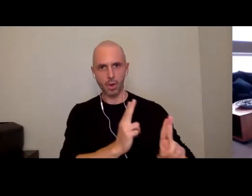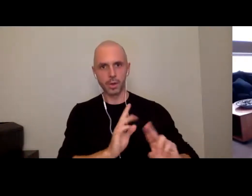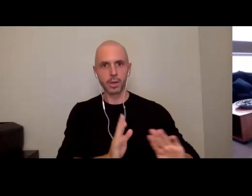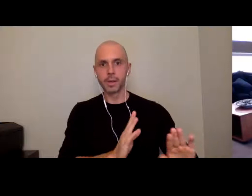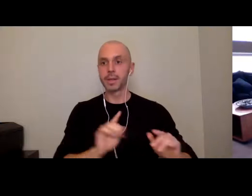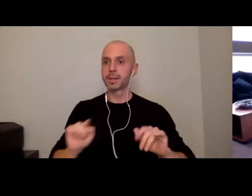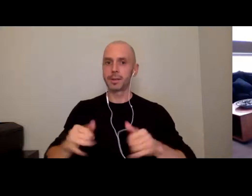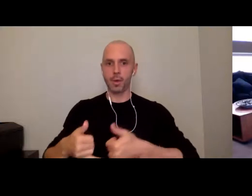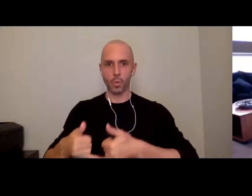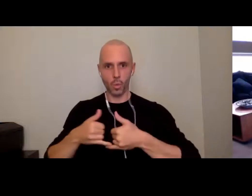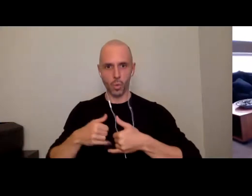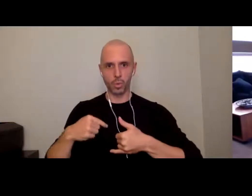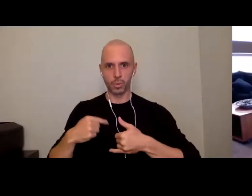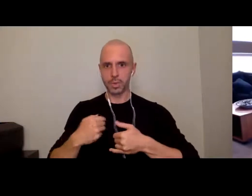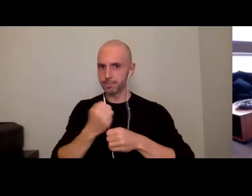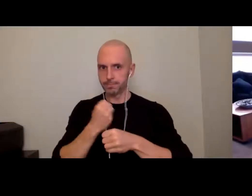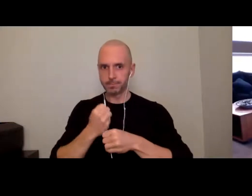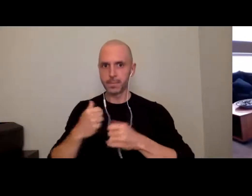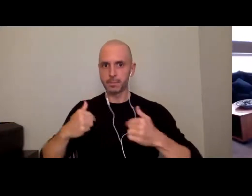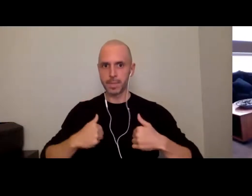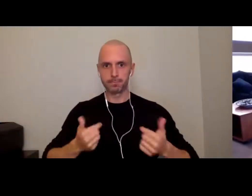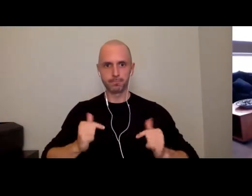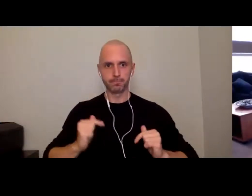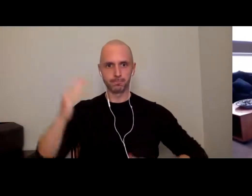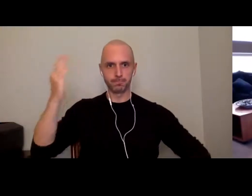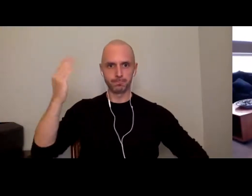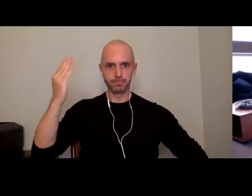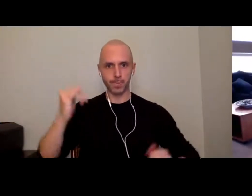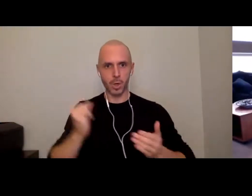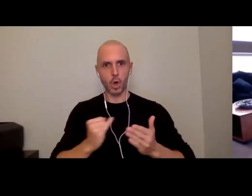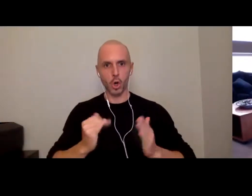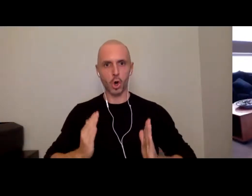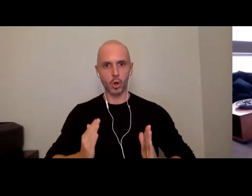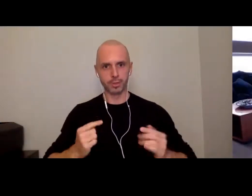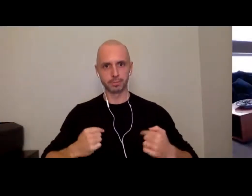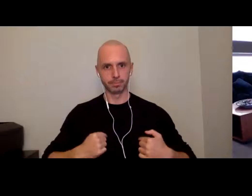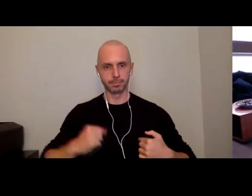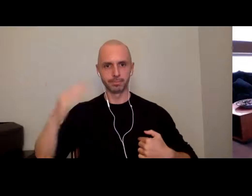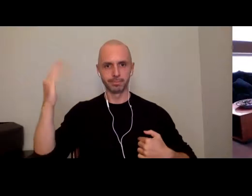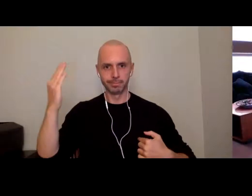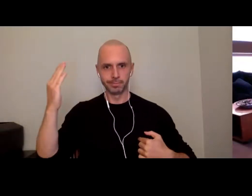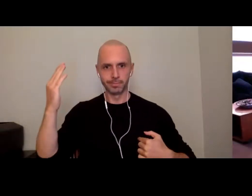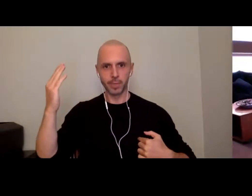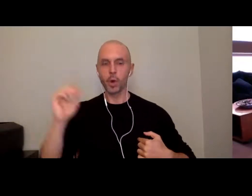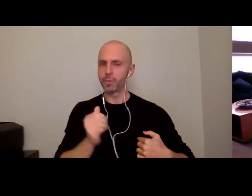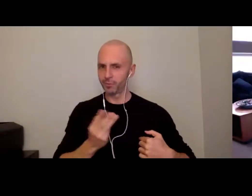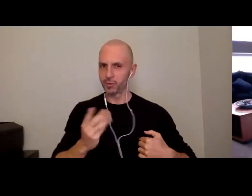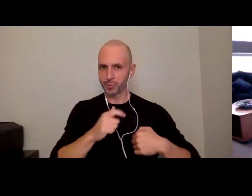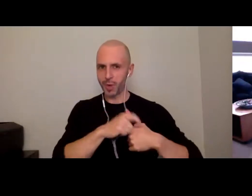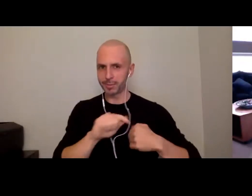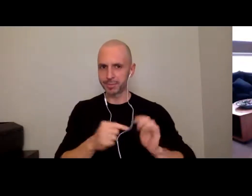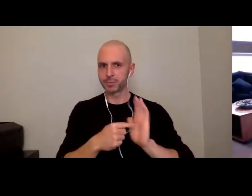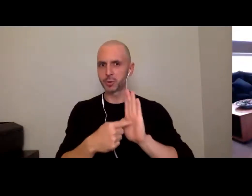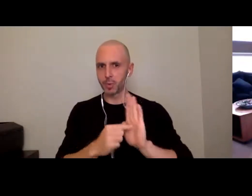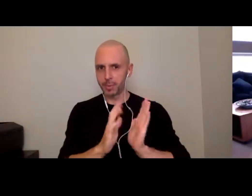and also the which i refer to it a few times the lovely publication that came with this